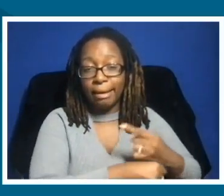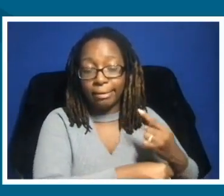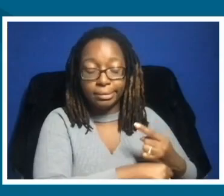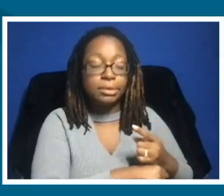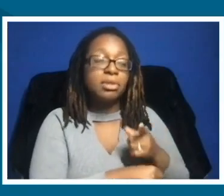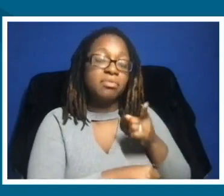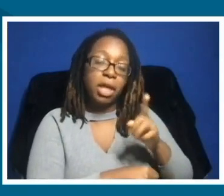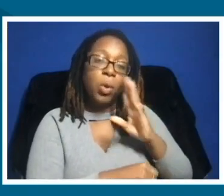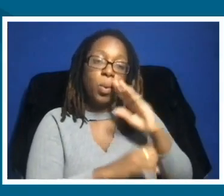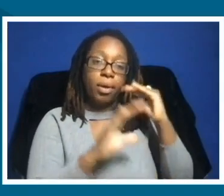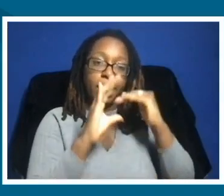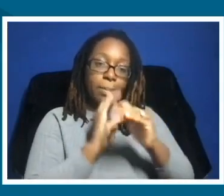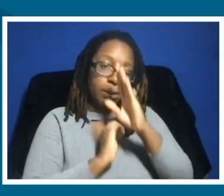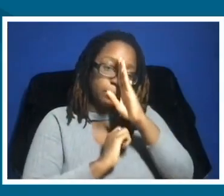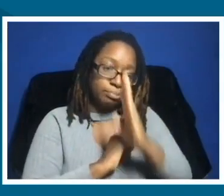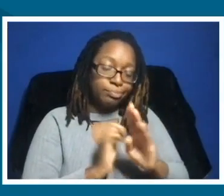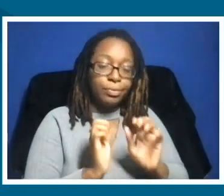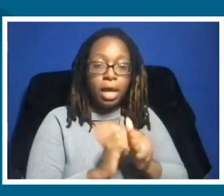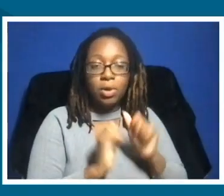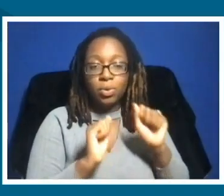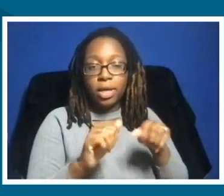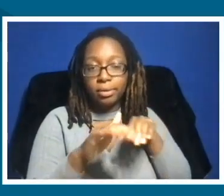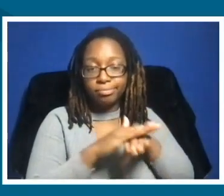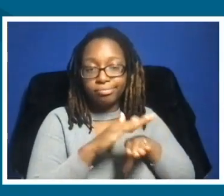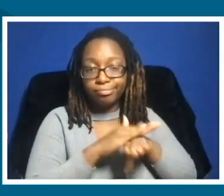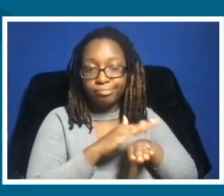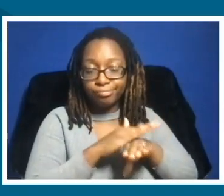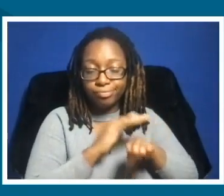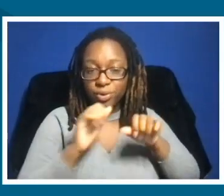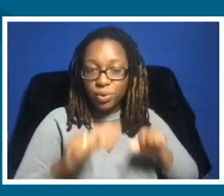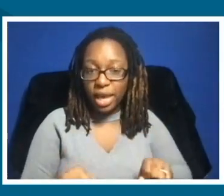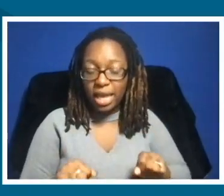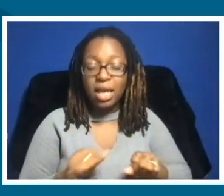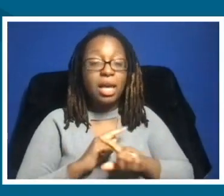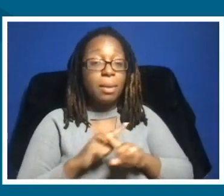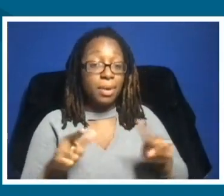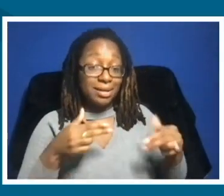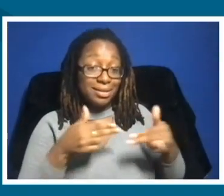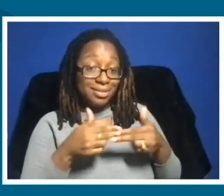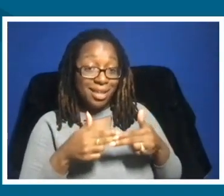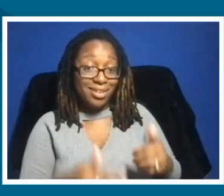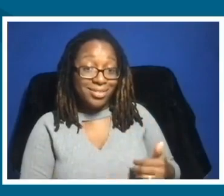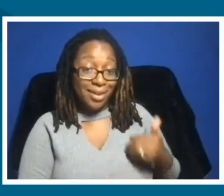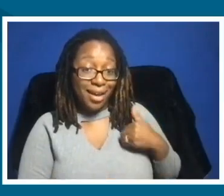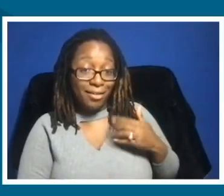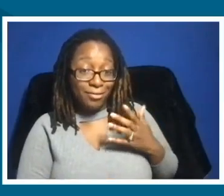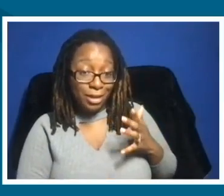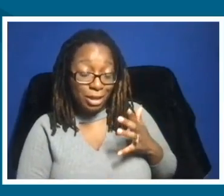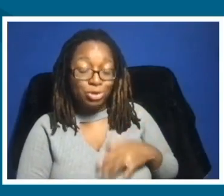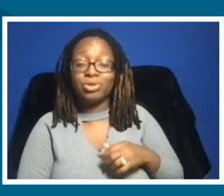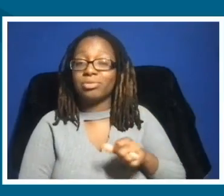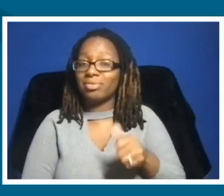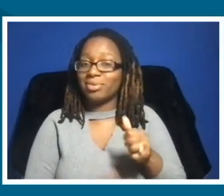directions for accessing it already you can find these slides and some resources